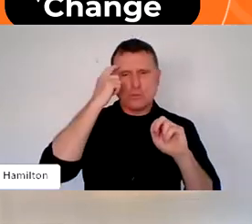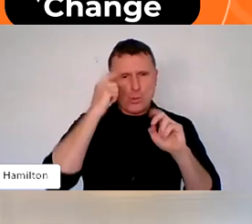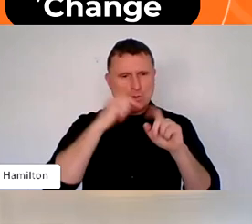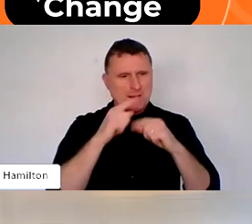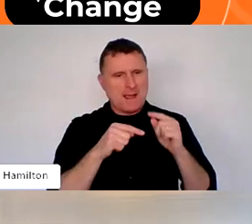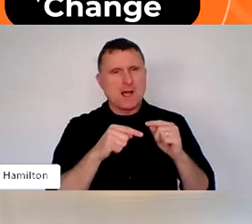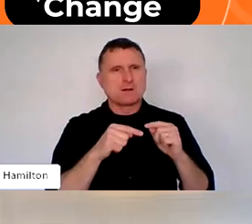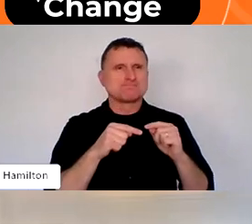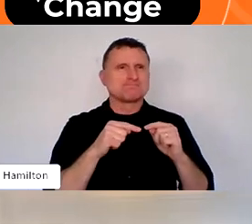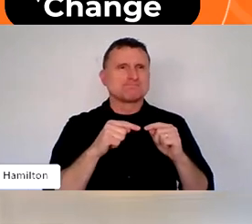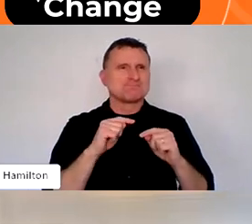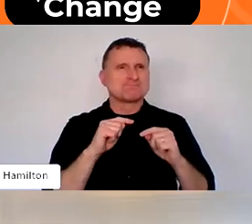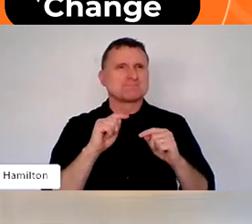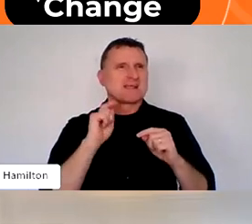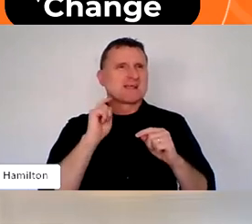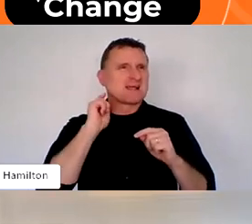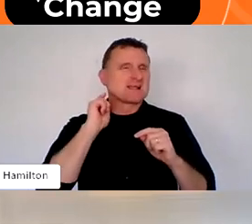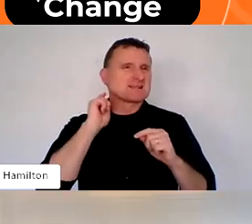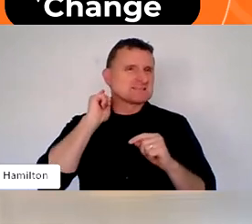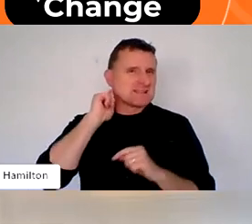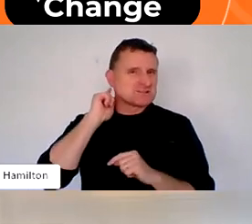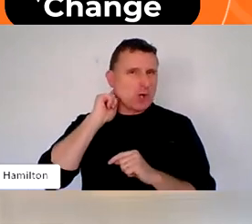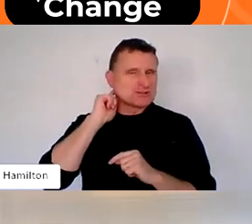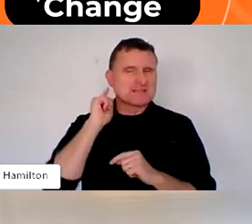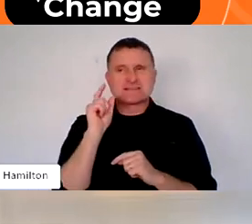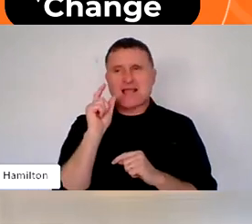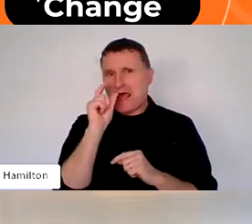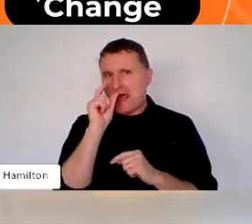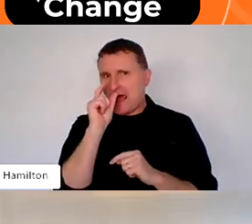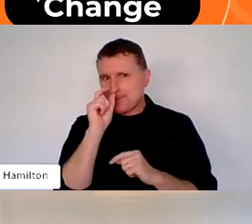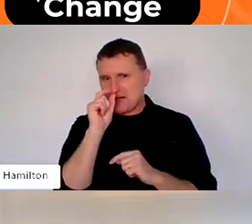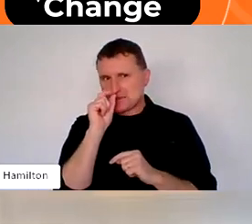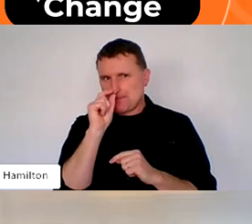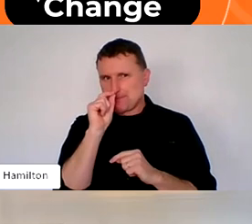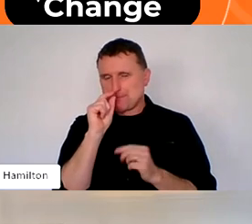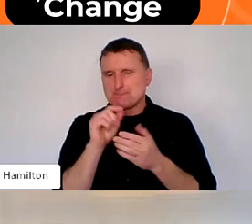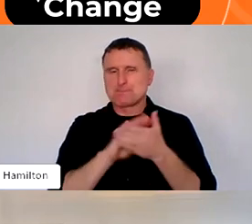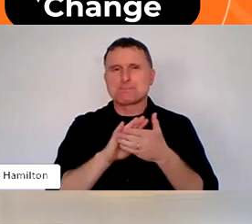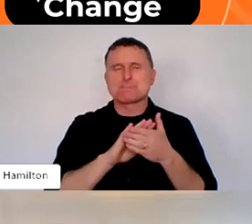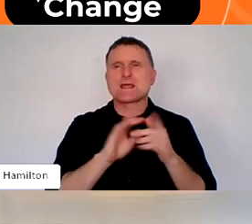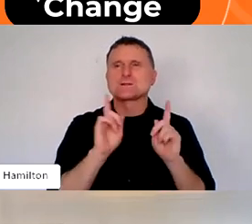to disconscious ableism. And they describe it as the limited understandings